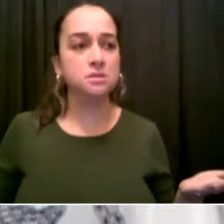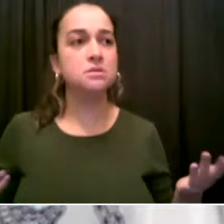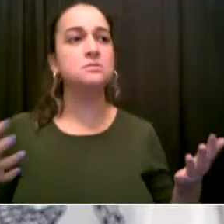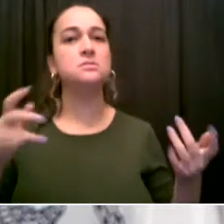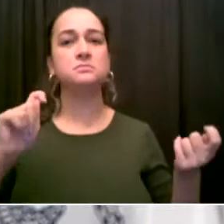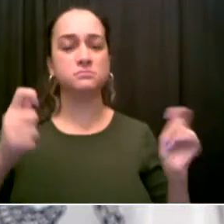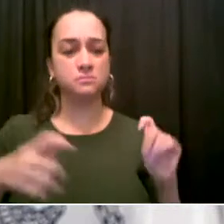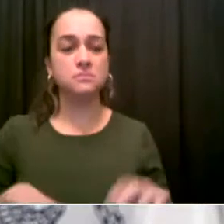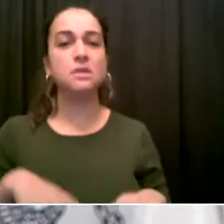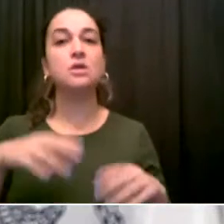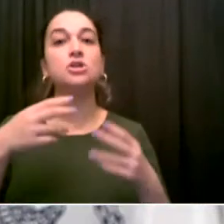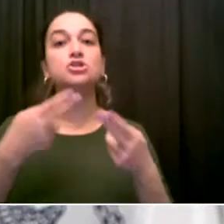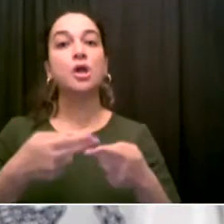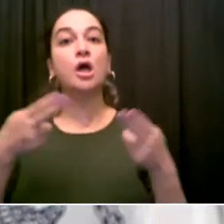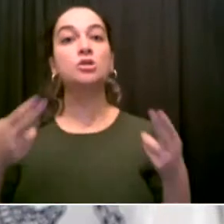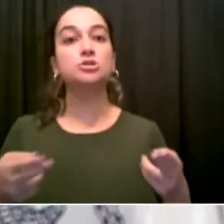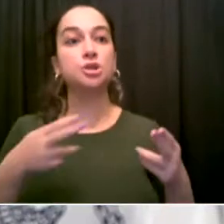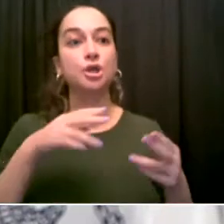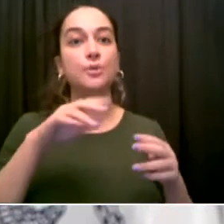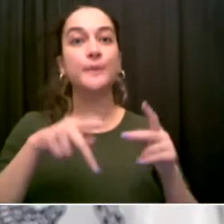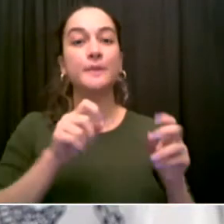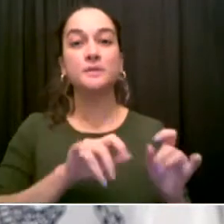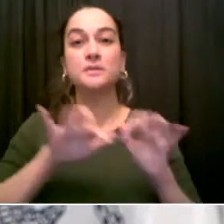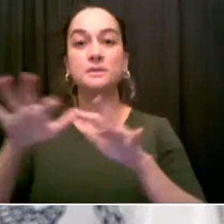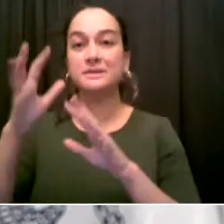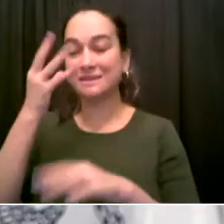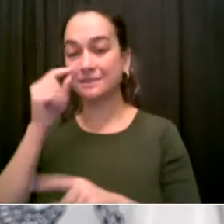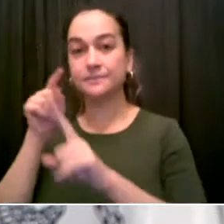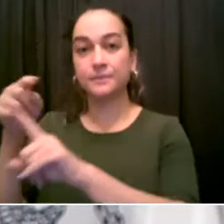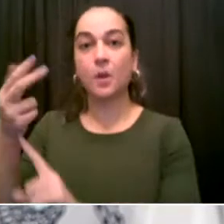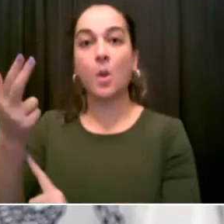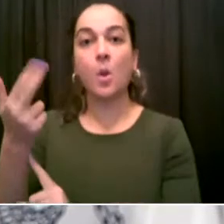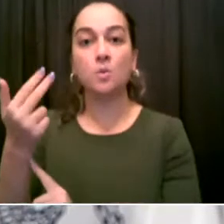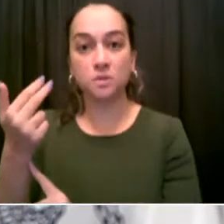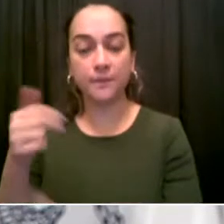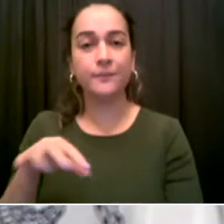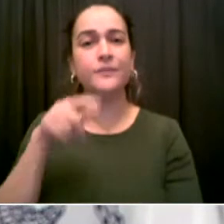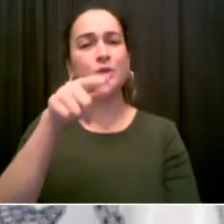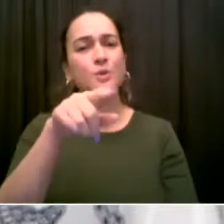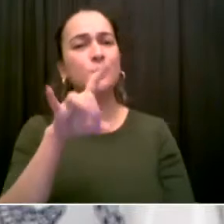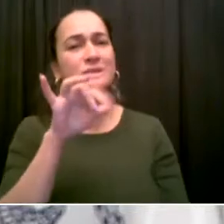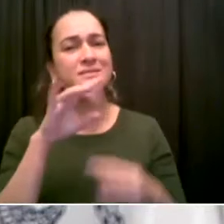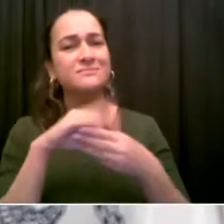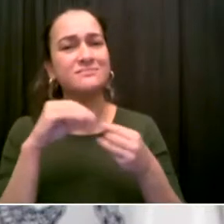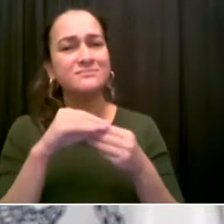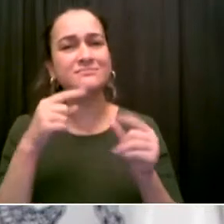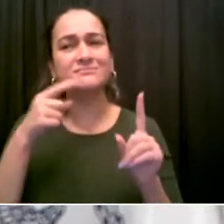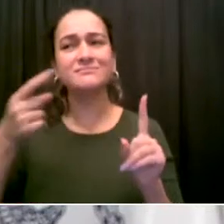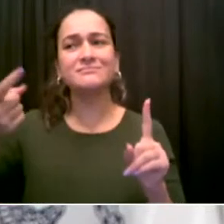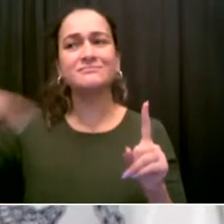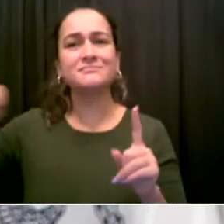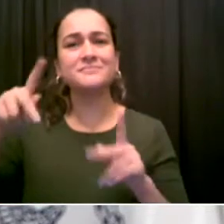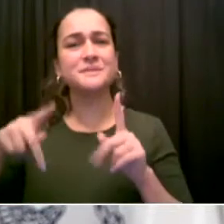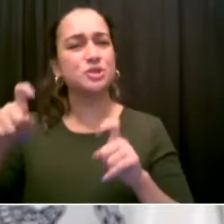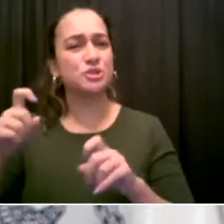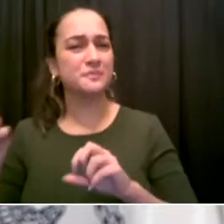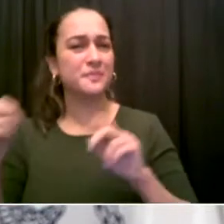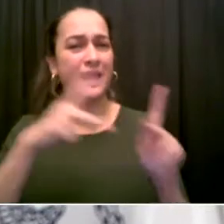AS A MATTER OF PRINCIPLE. IT SOUNDS LIKE FROM WHAT WE HAVE HEARD THT ATHE